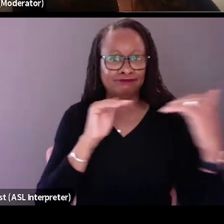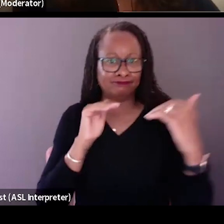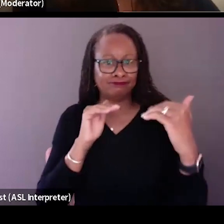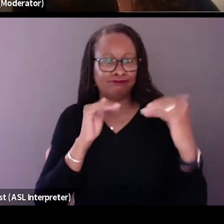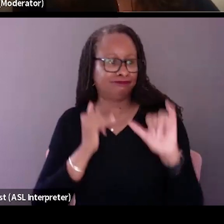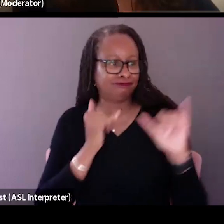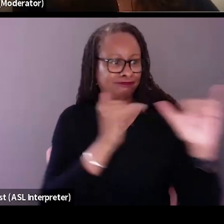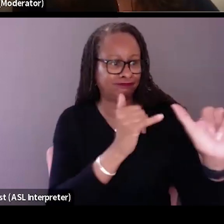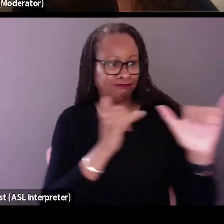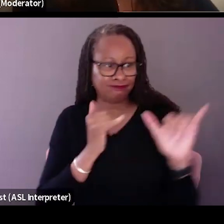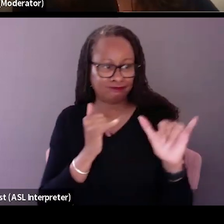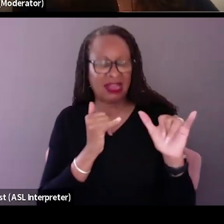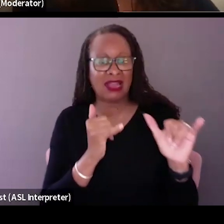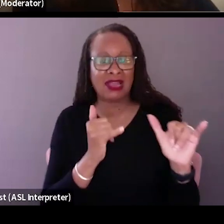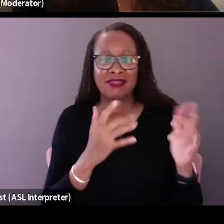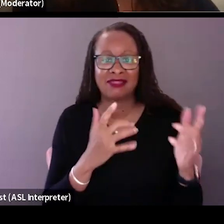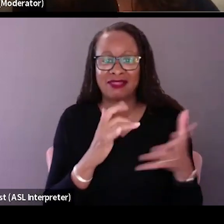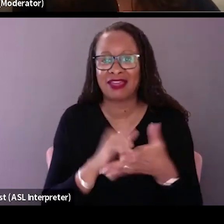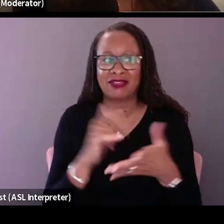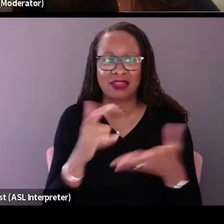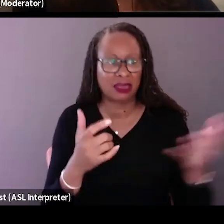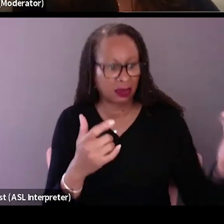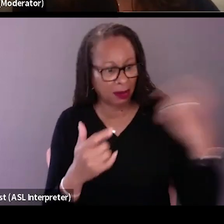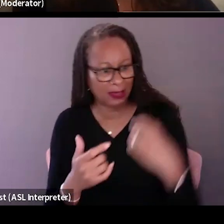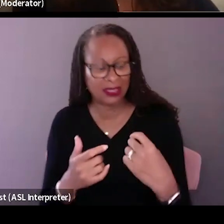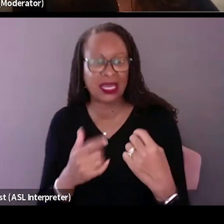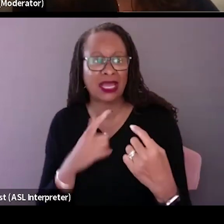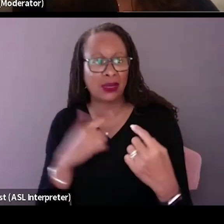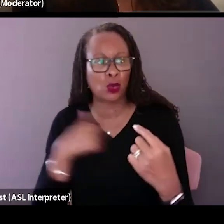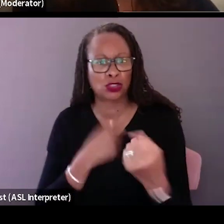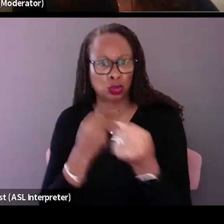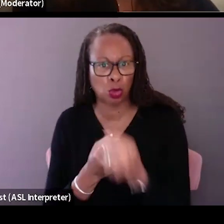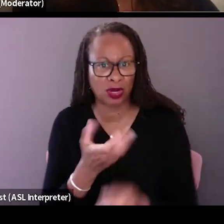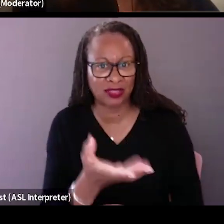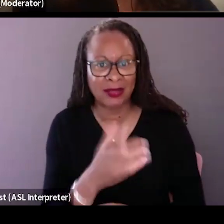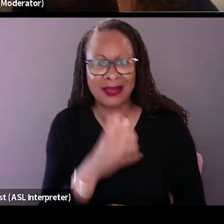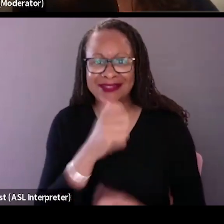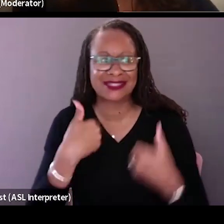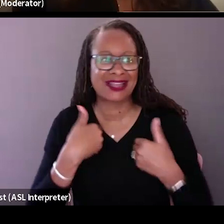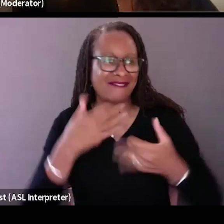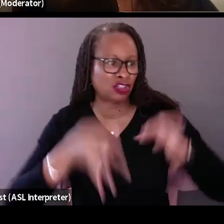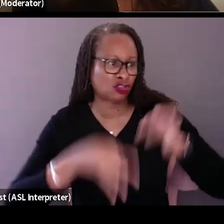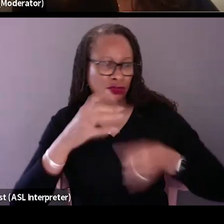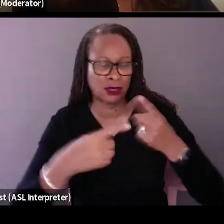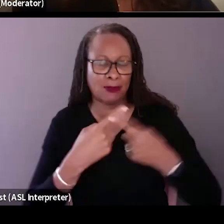and being held in, you know, in a supportive way that doesn't have any judgment associated with it coming in.